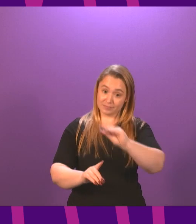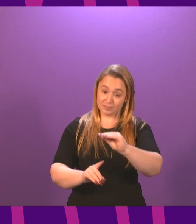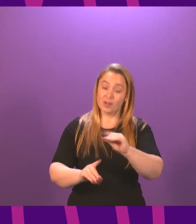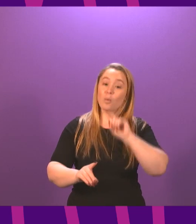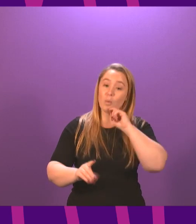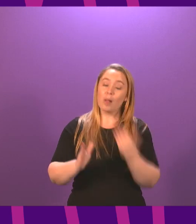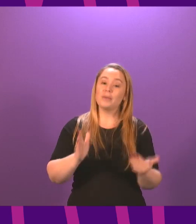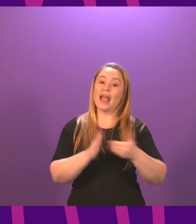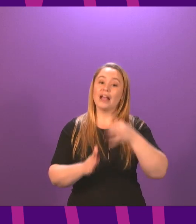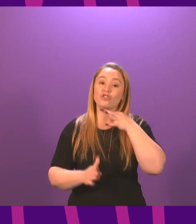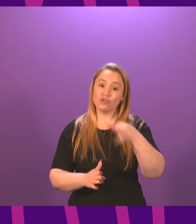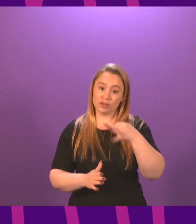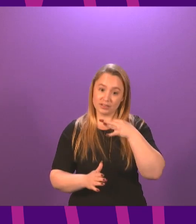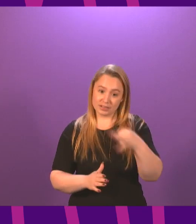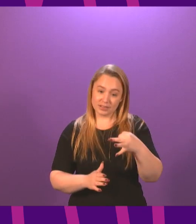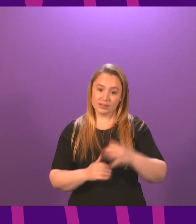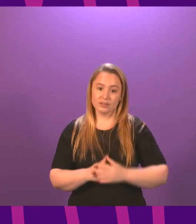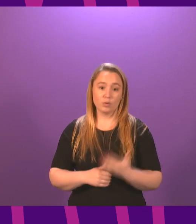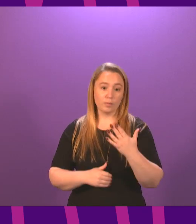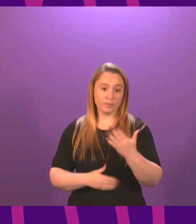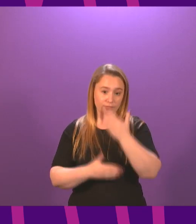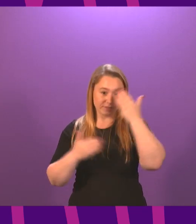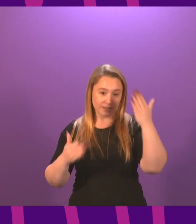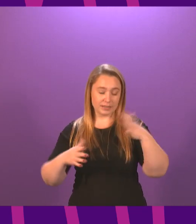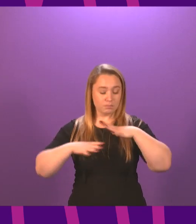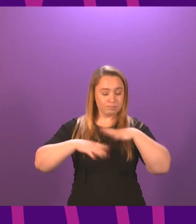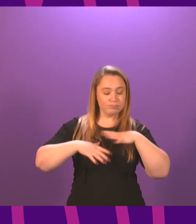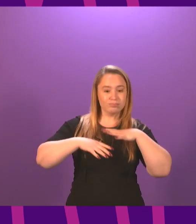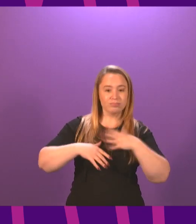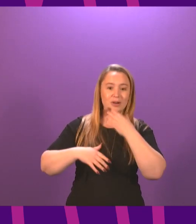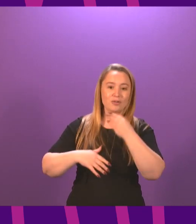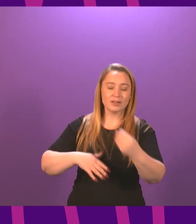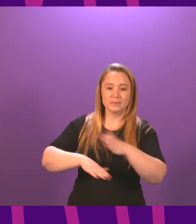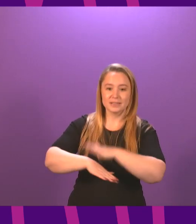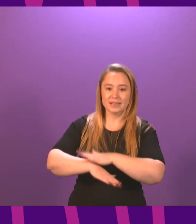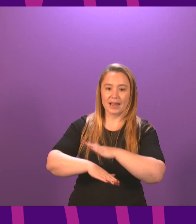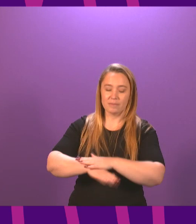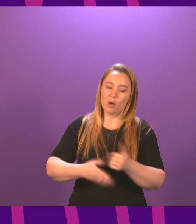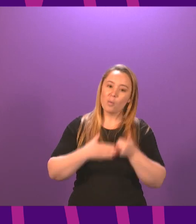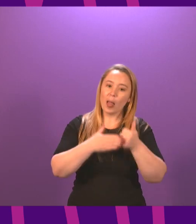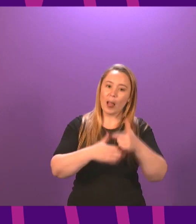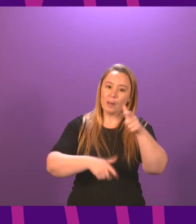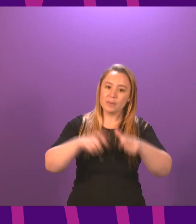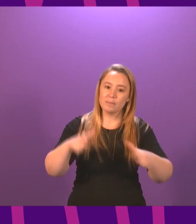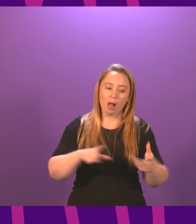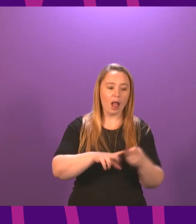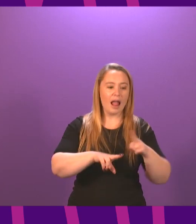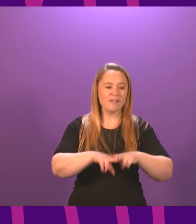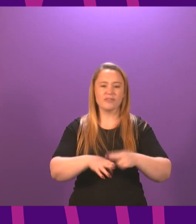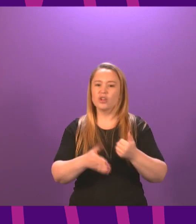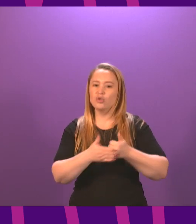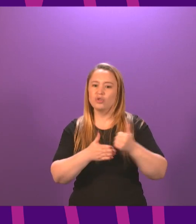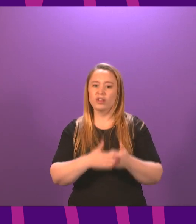risk, so the temporary easing is about helping people, particularly those who might otherwise be on their own at Christmas.